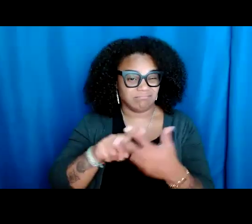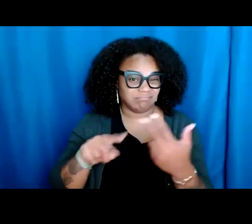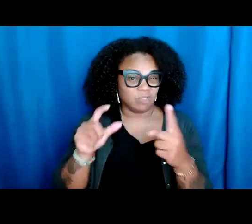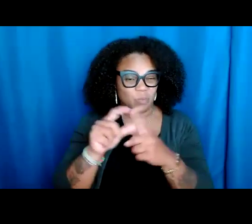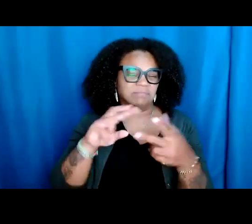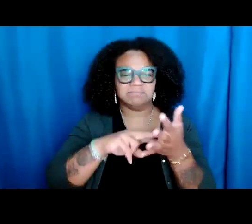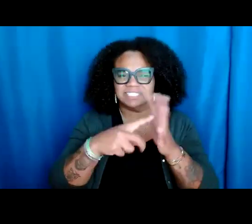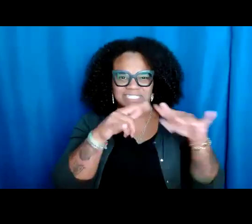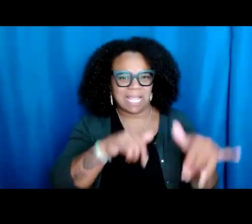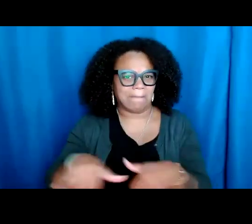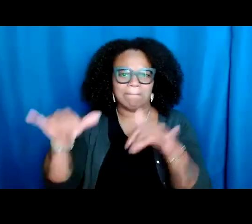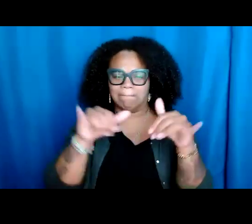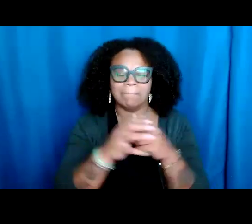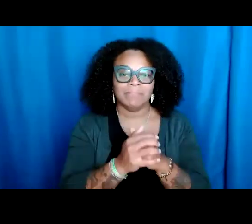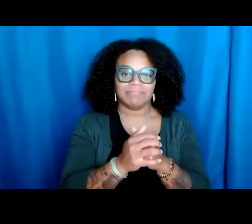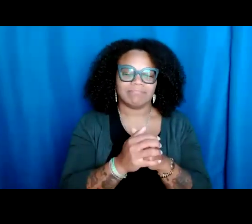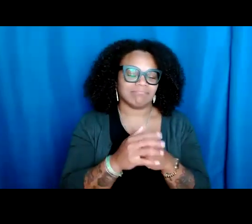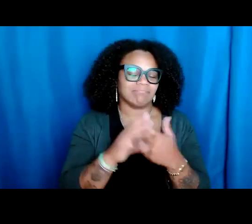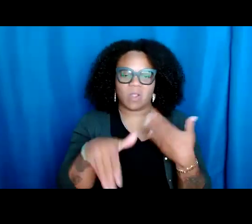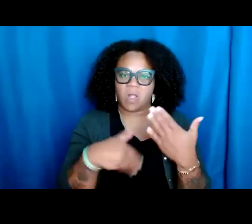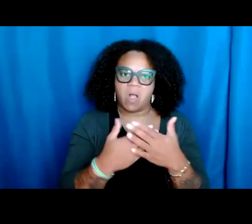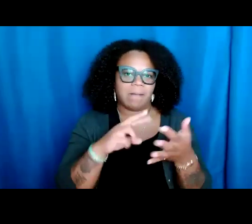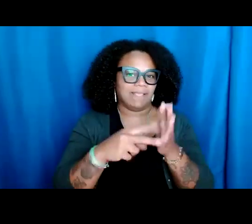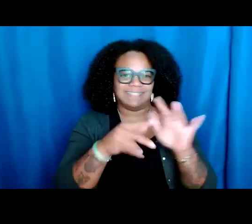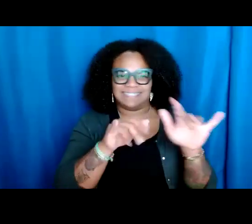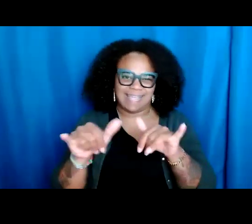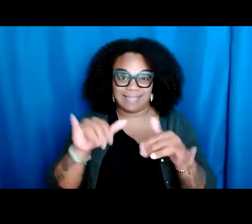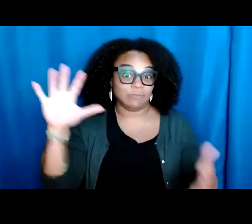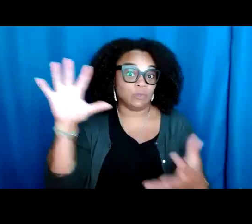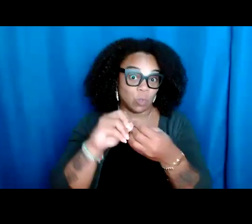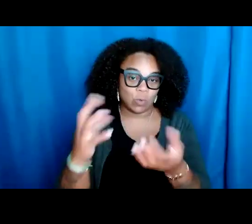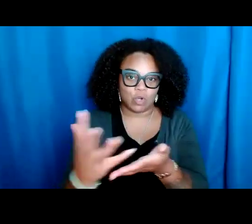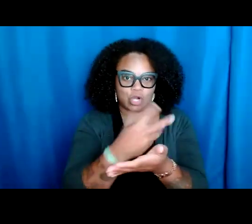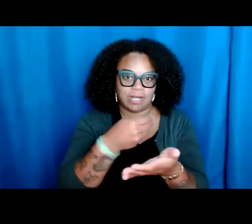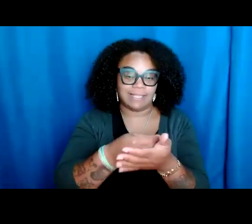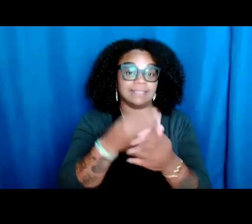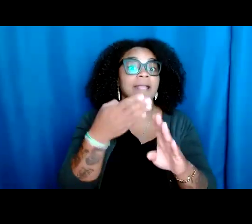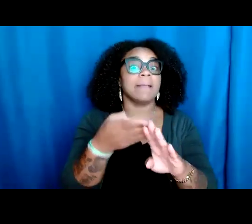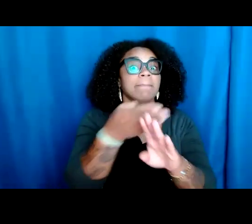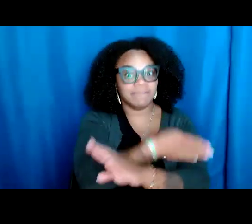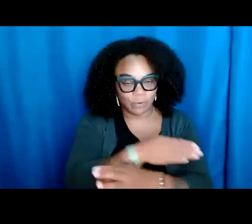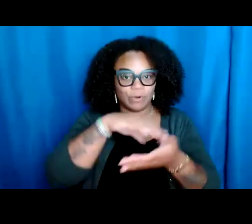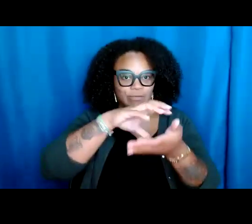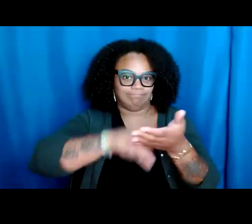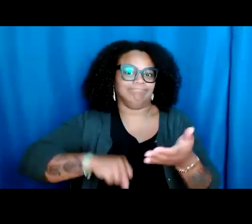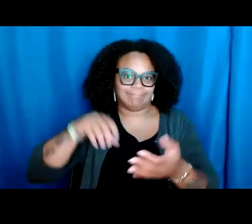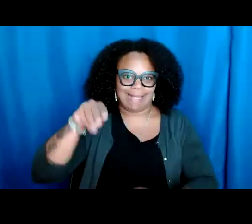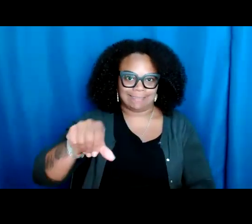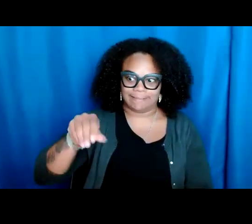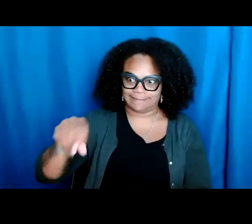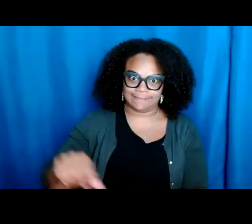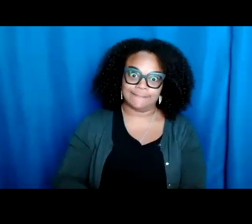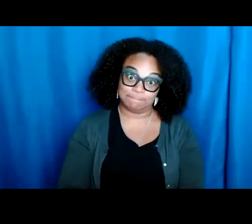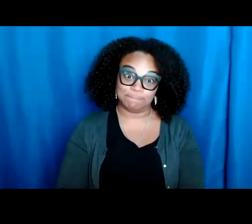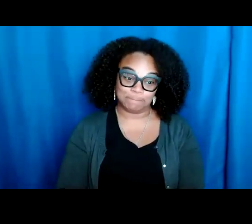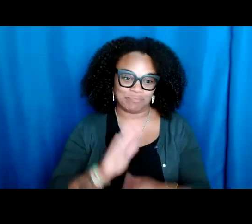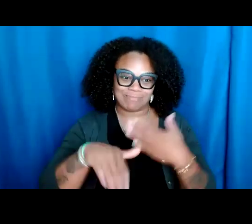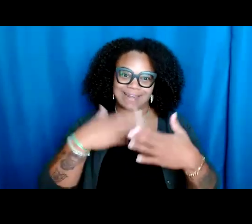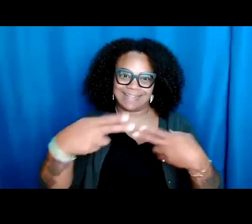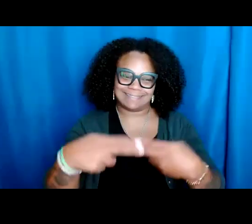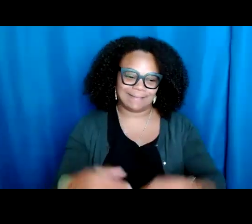about. It means the same thing. Your total earnings before any expenses. Next slide.